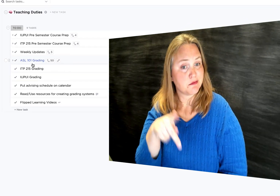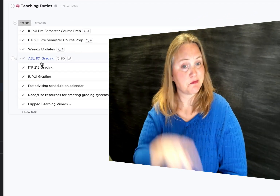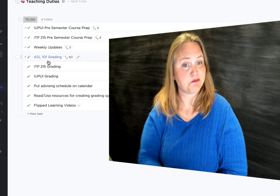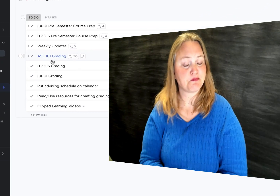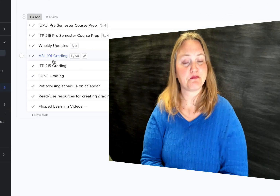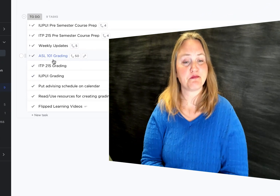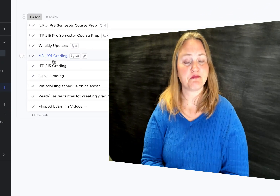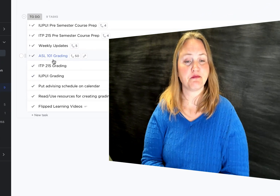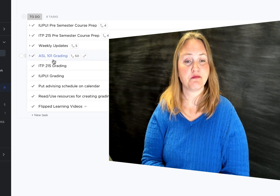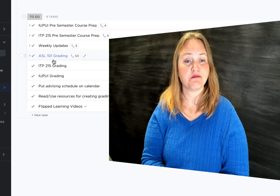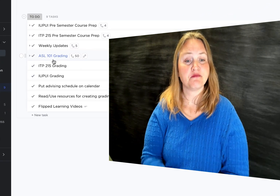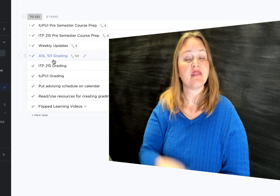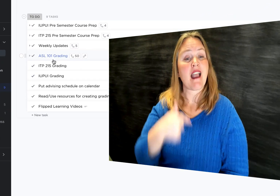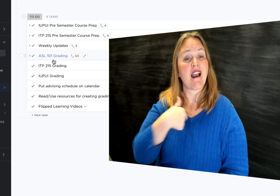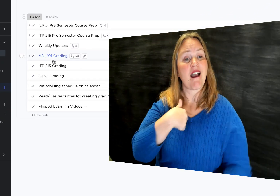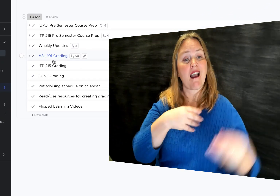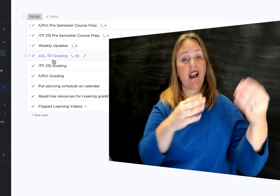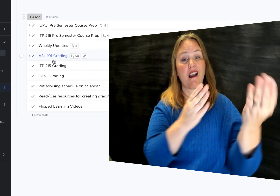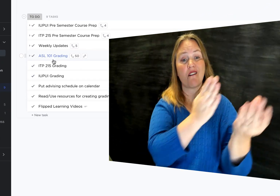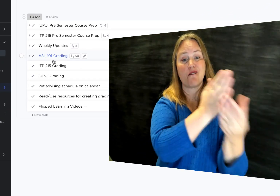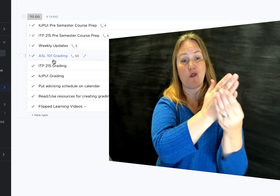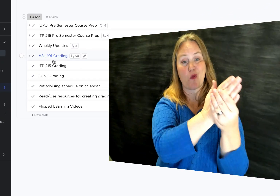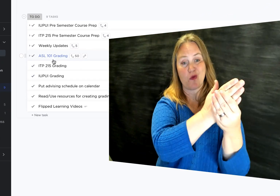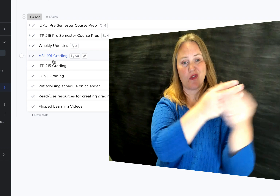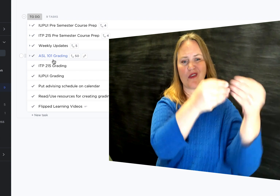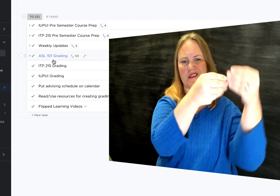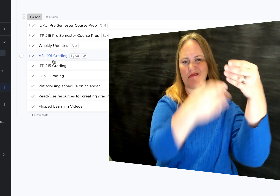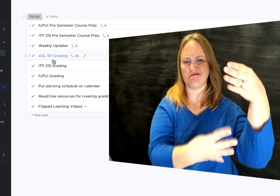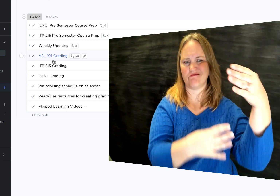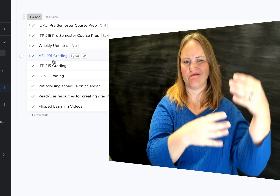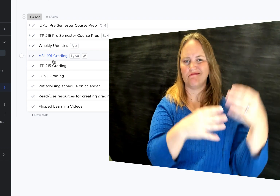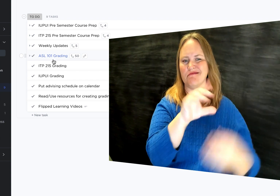where I have all of my teaching responsibilities